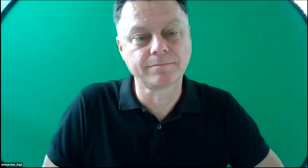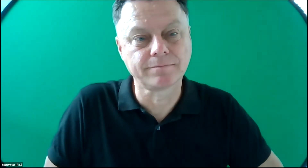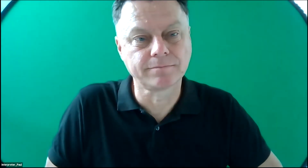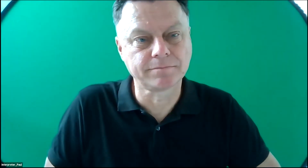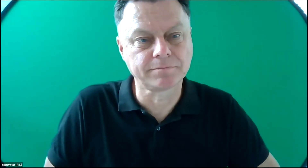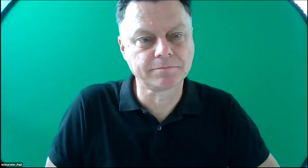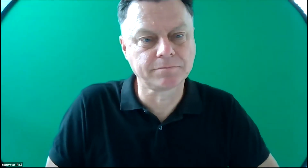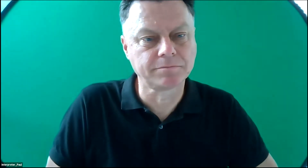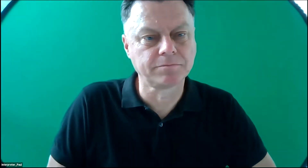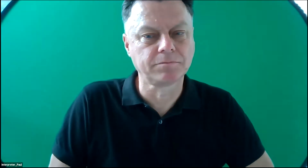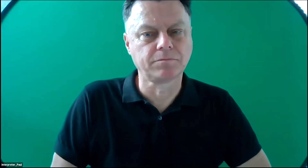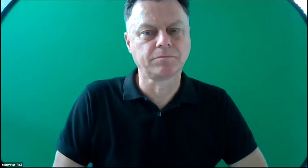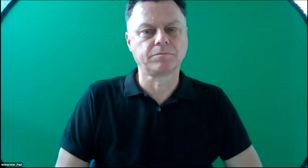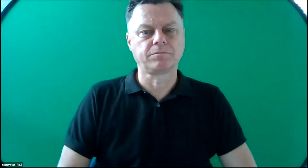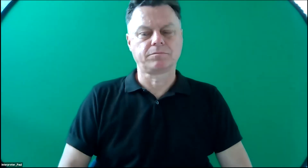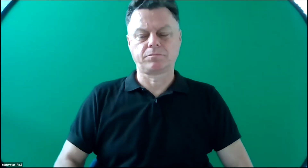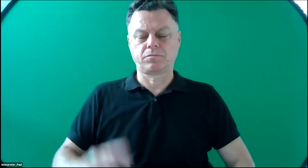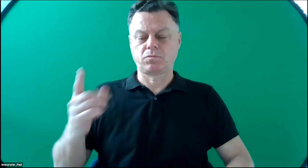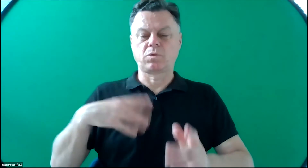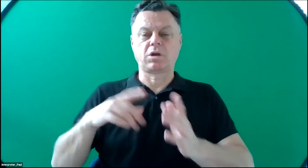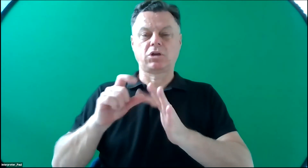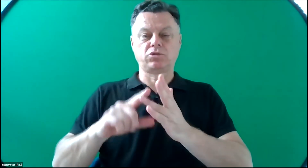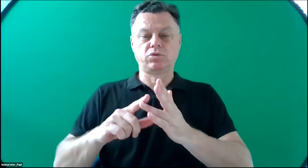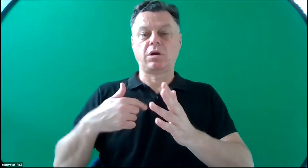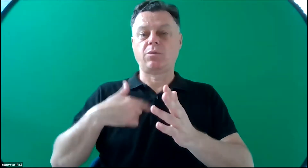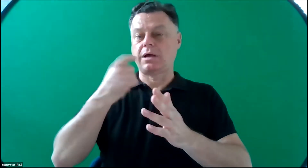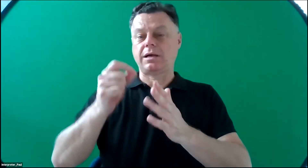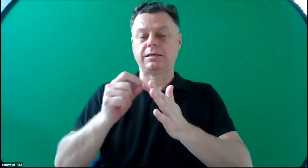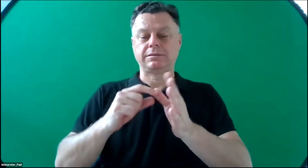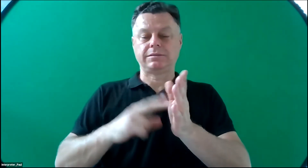I'm going to do is going to flip to the panelists and I'm going to ask them to briefly introduce